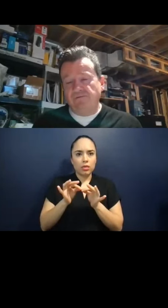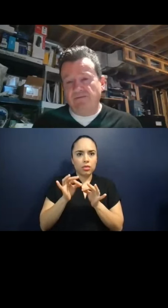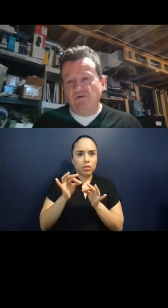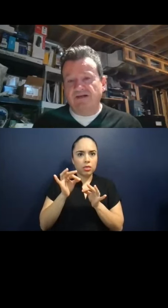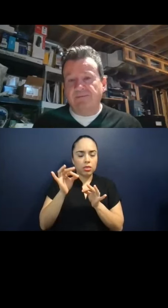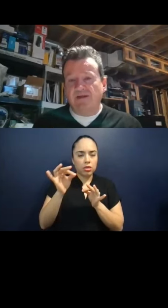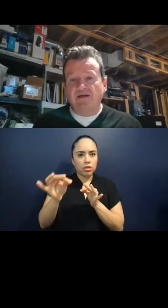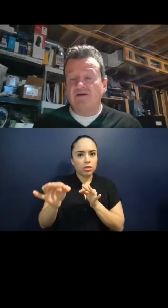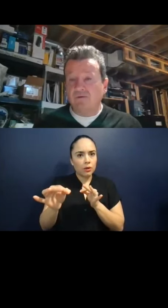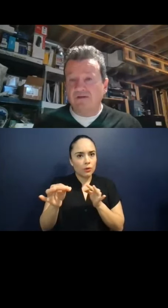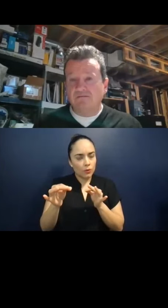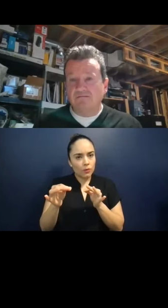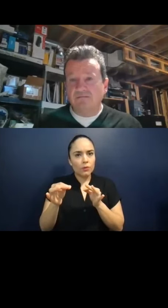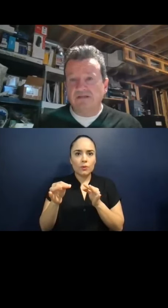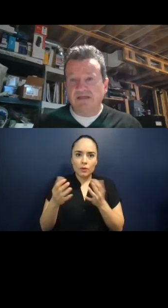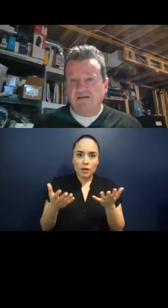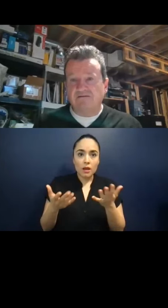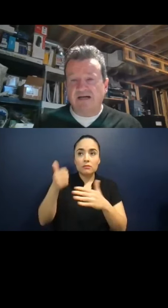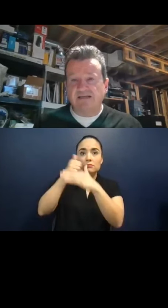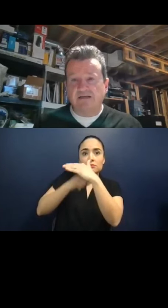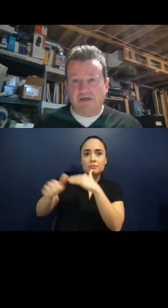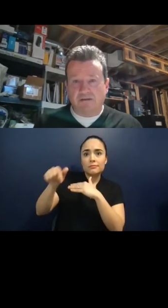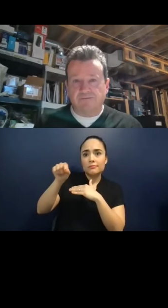There is a letter for recipients where direct fund